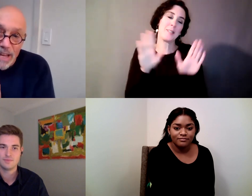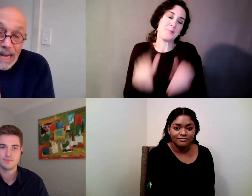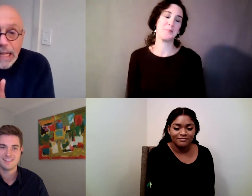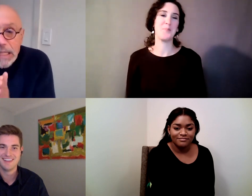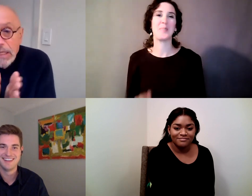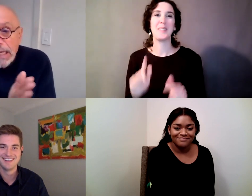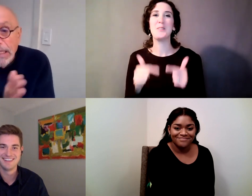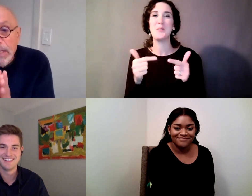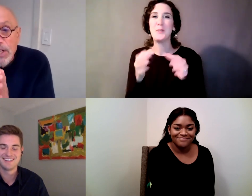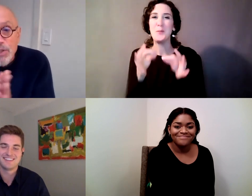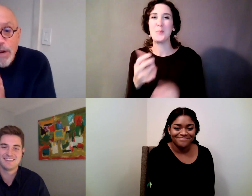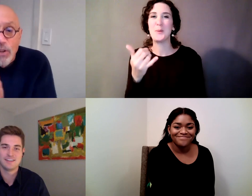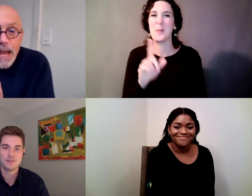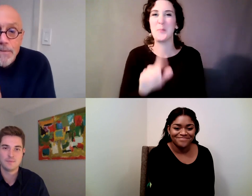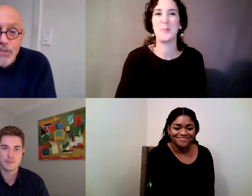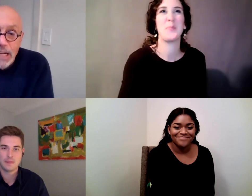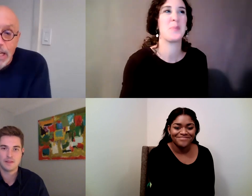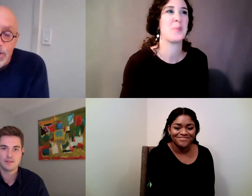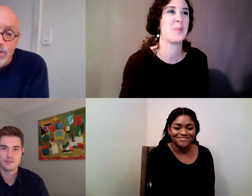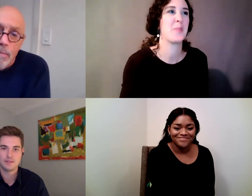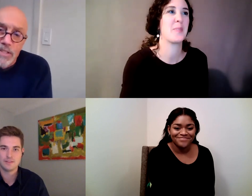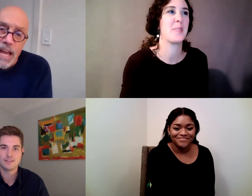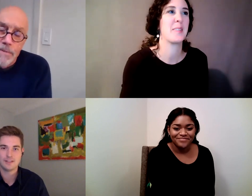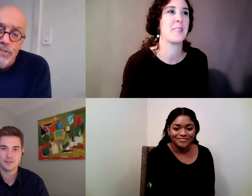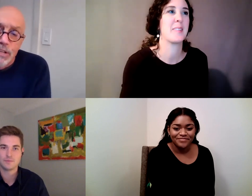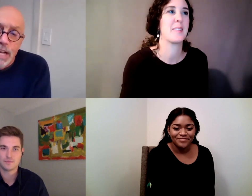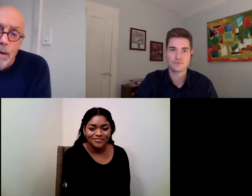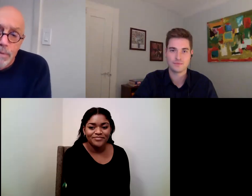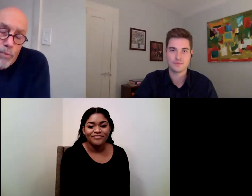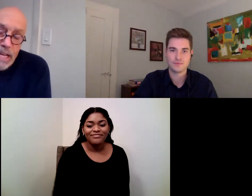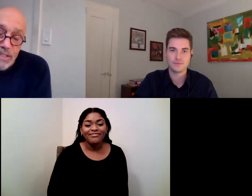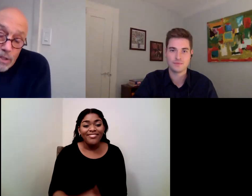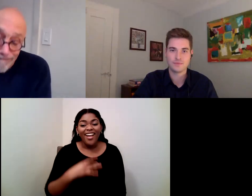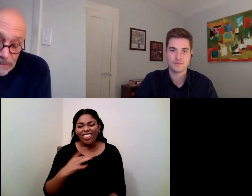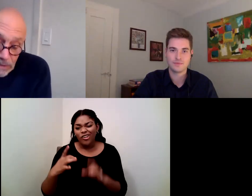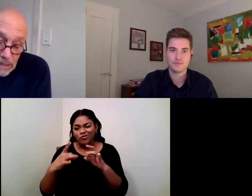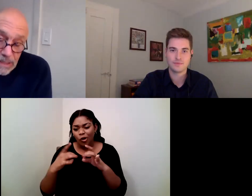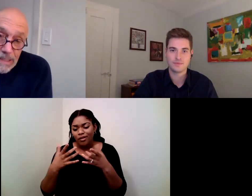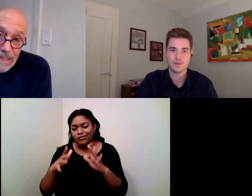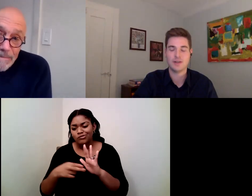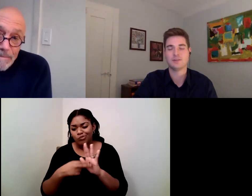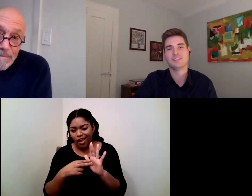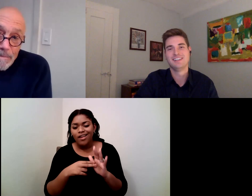and I like the capsules that are not branded.